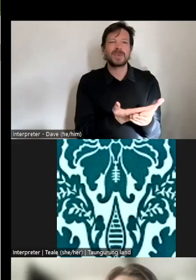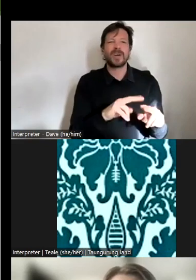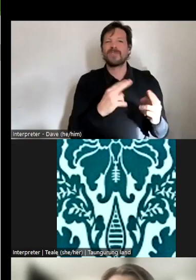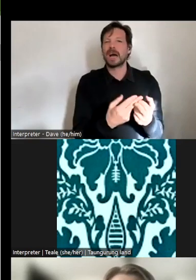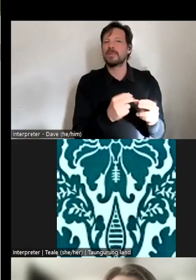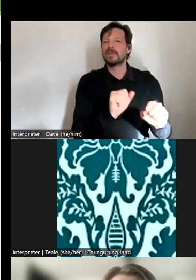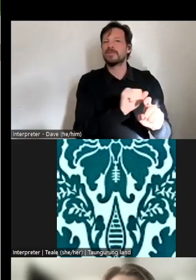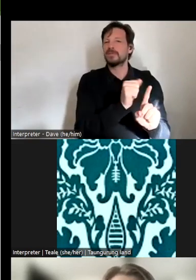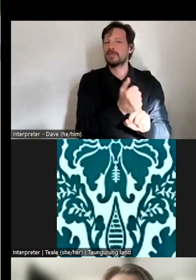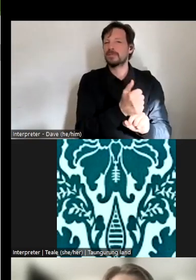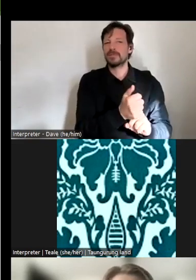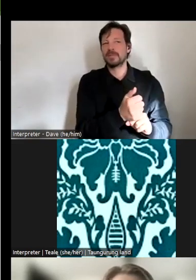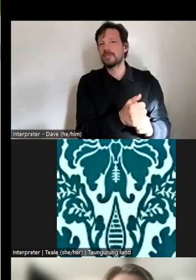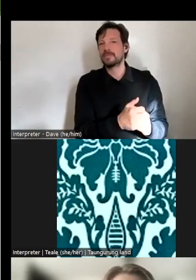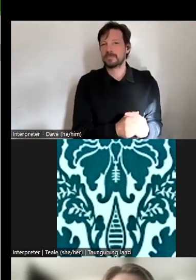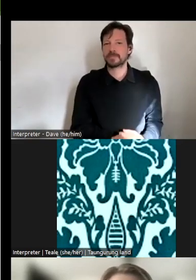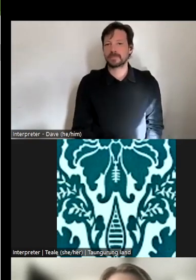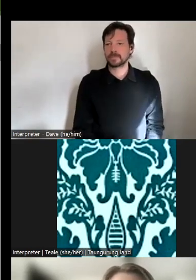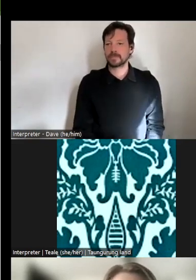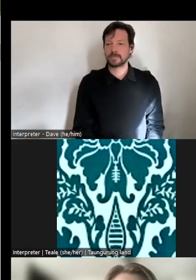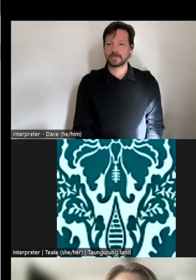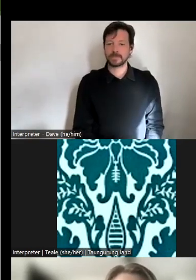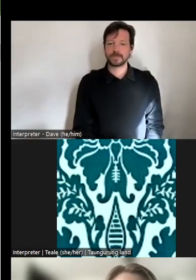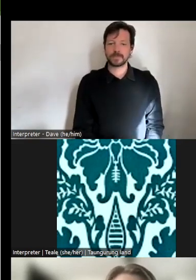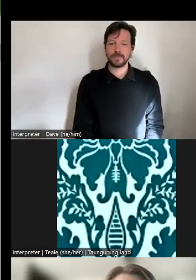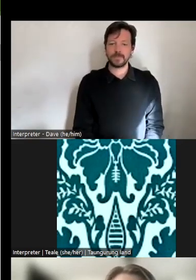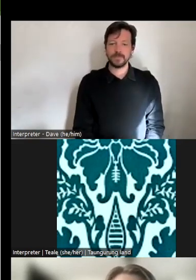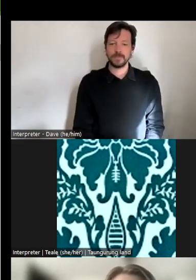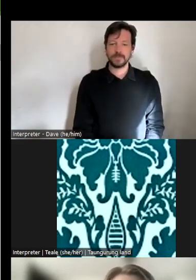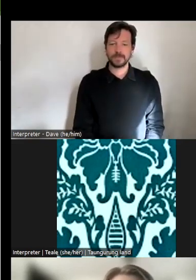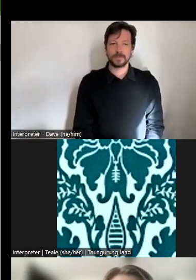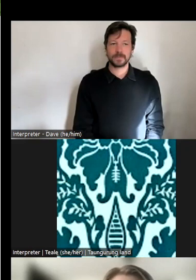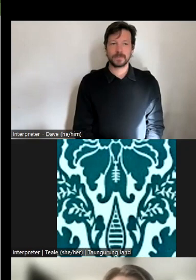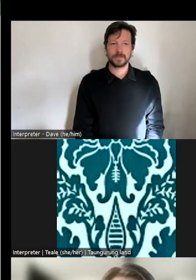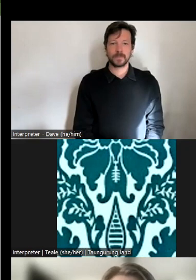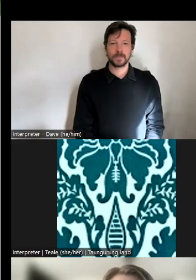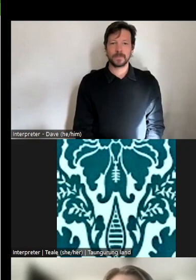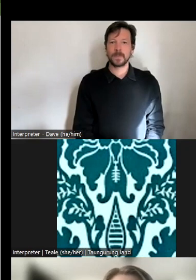and what they want, but we do need to have appropriate time